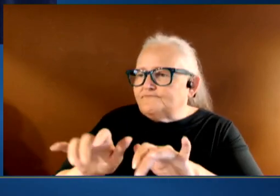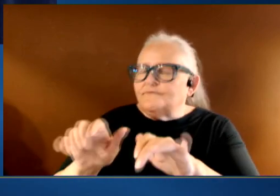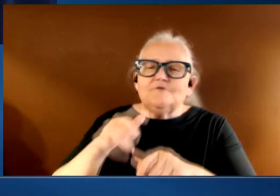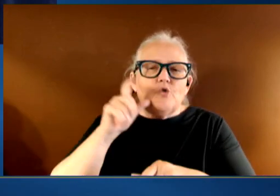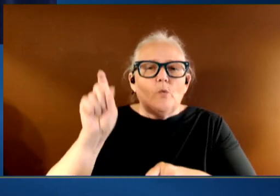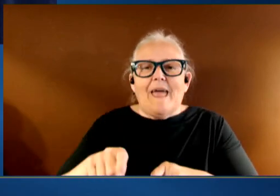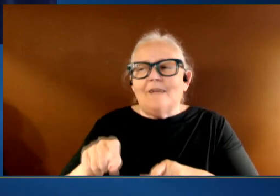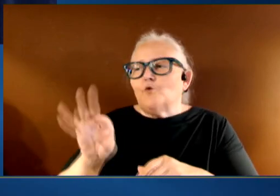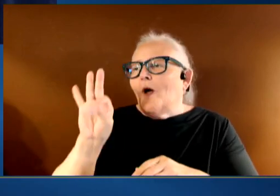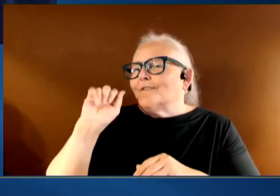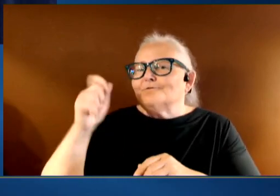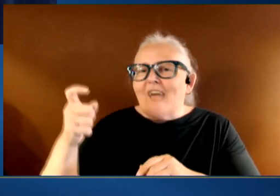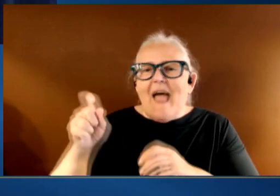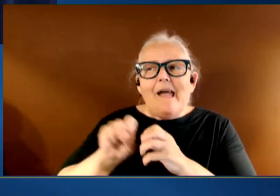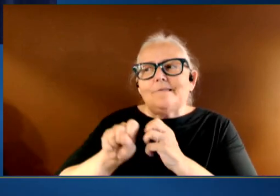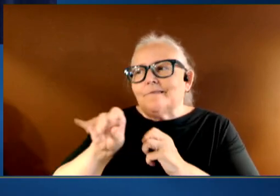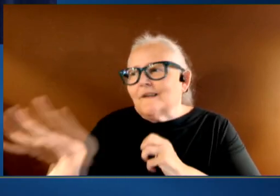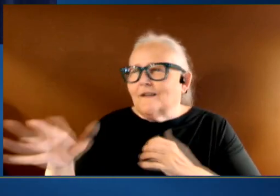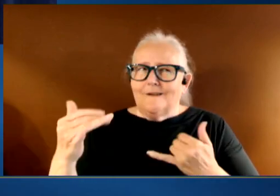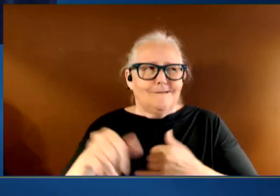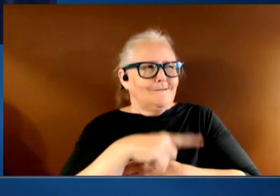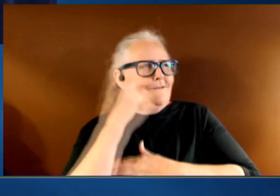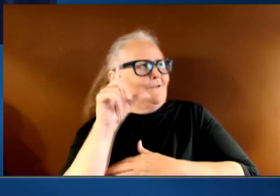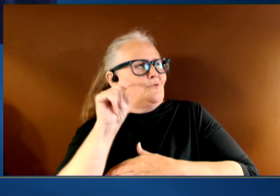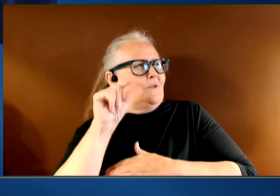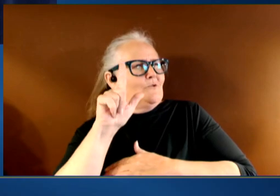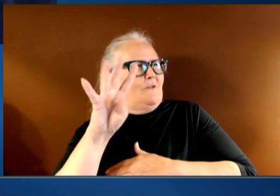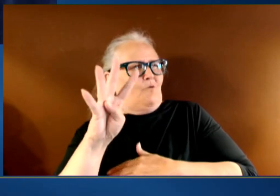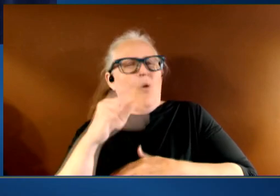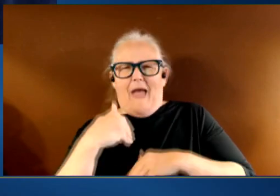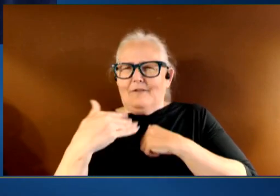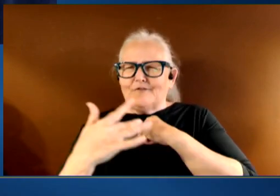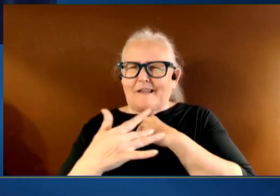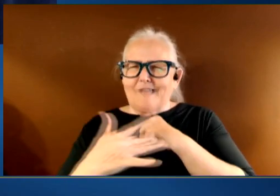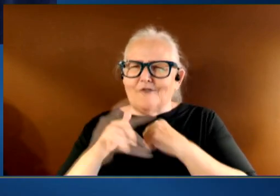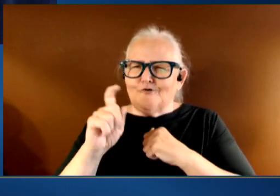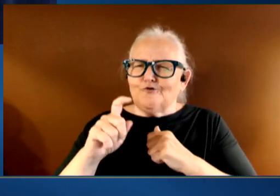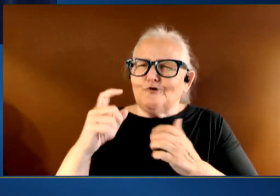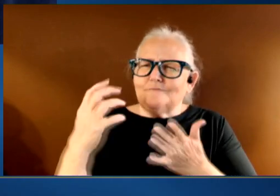You know, it's 2024. It's time to move forward. And also collecting information so that we